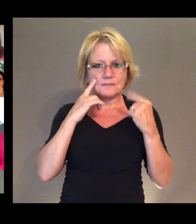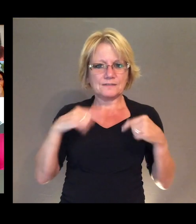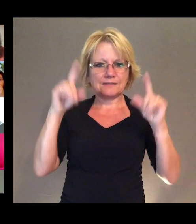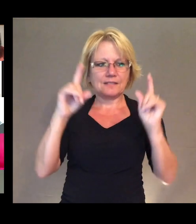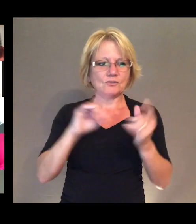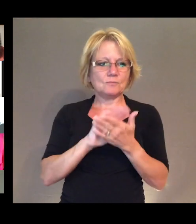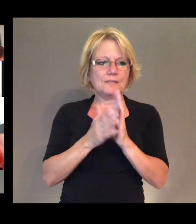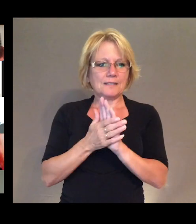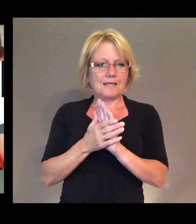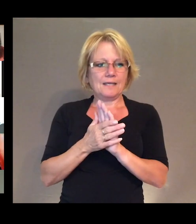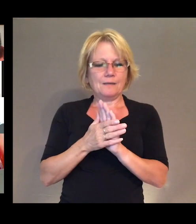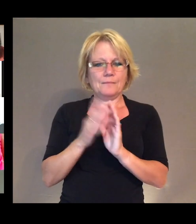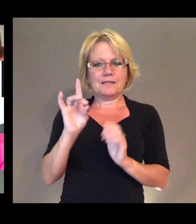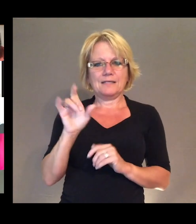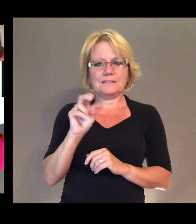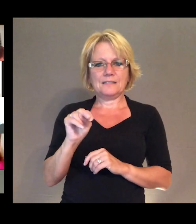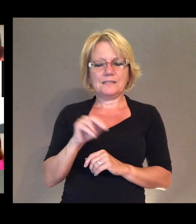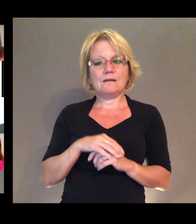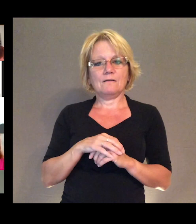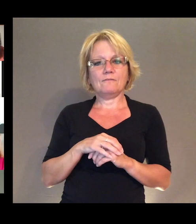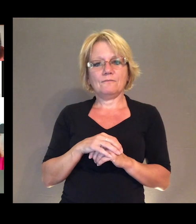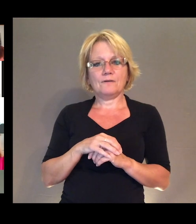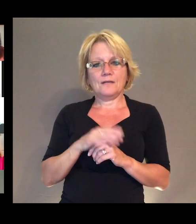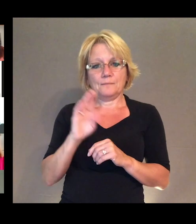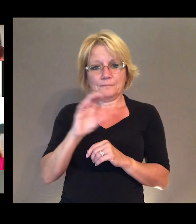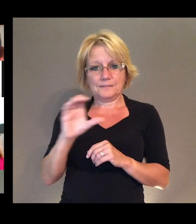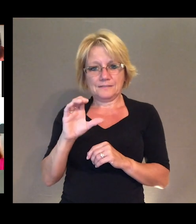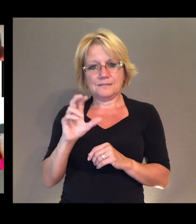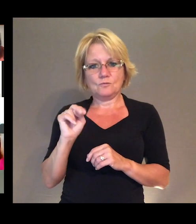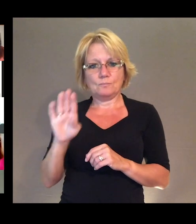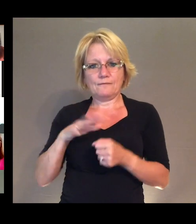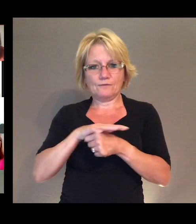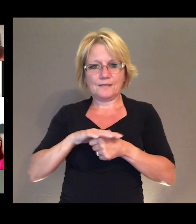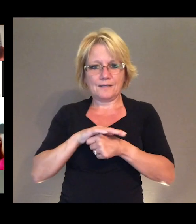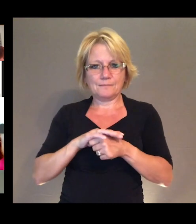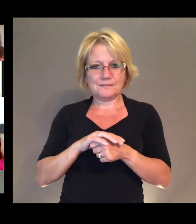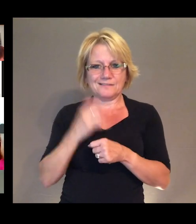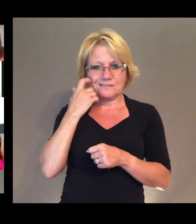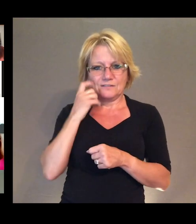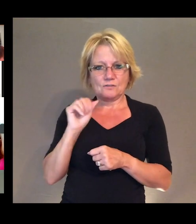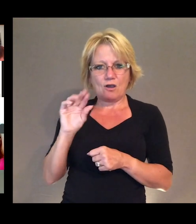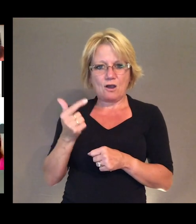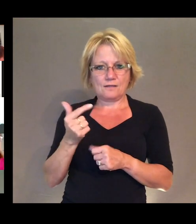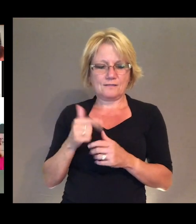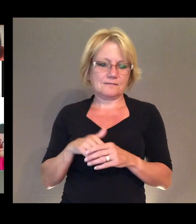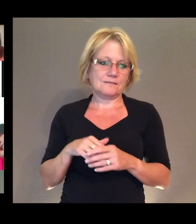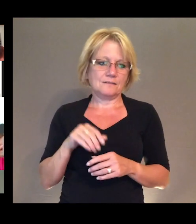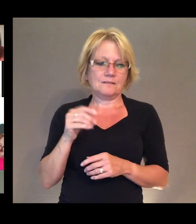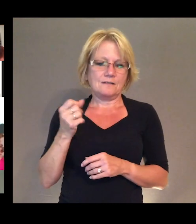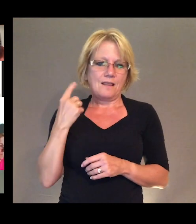New Bedford campus this past August on 2019. So welcome Dr. Howell. I appreciate you being here with us today